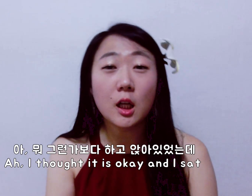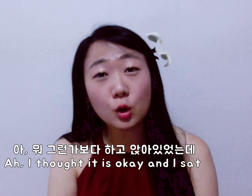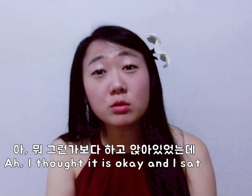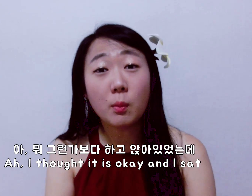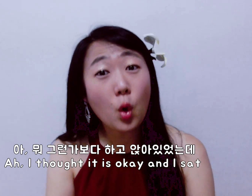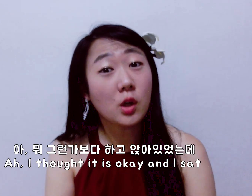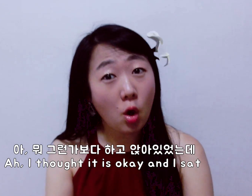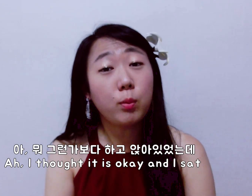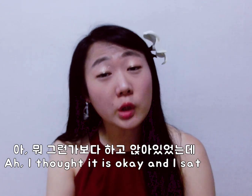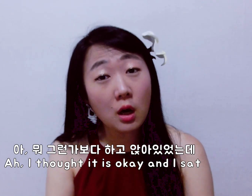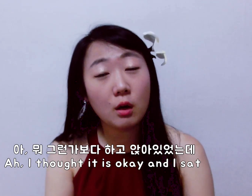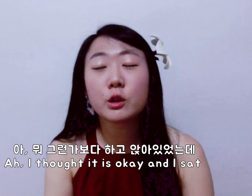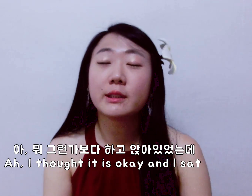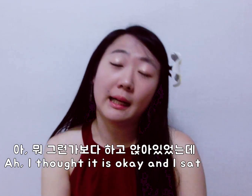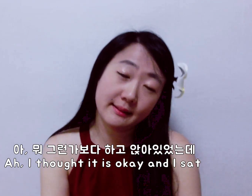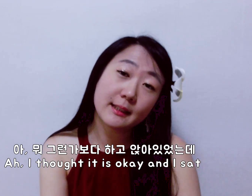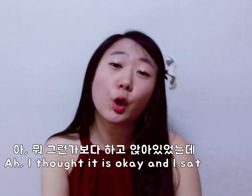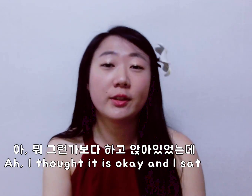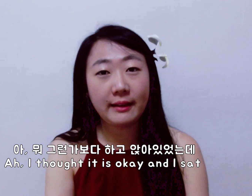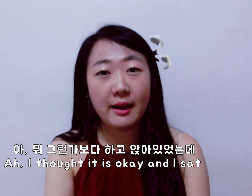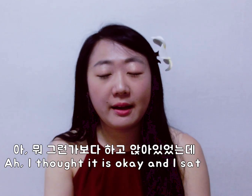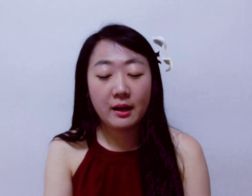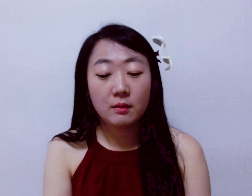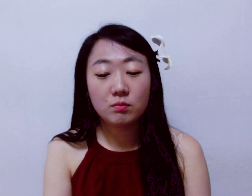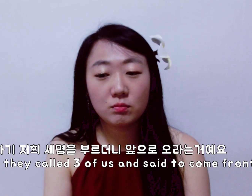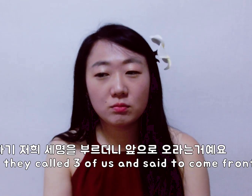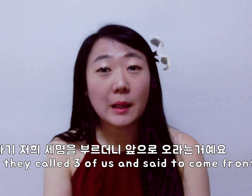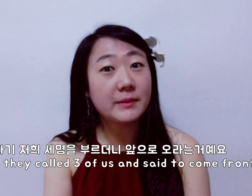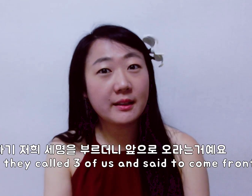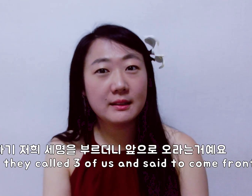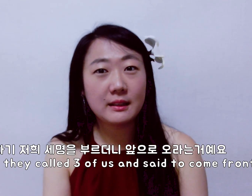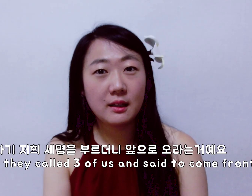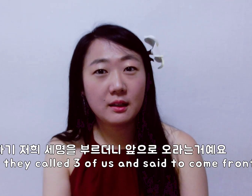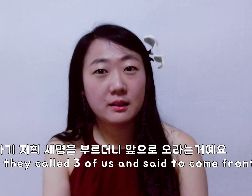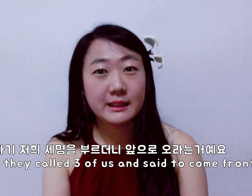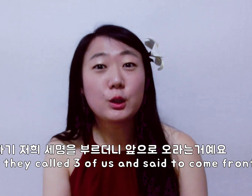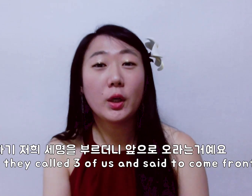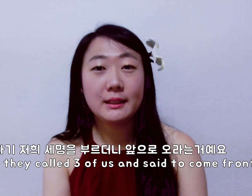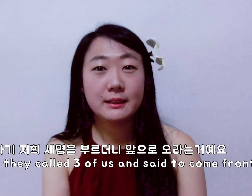and younger sisterbrother seats are different individually. 아 뭐 그런가보다 하고 앉아있었는데 ah i thought it is okay and i sat 갑자기